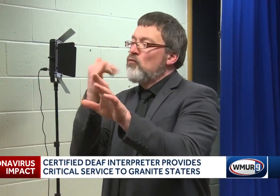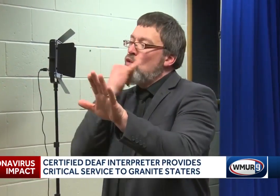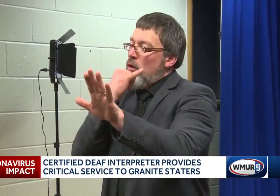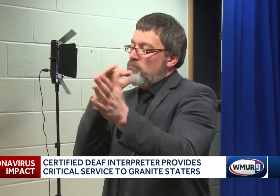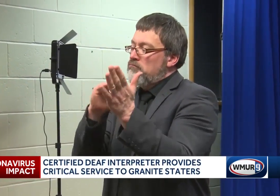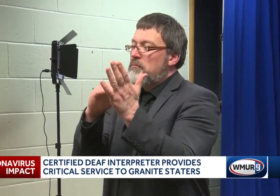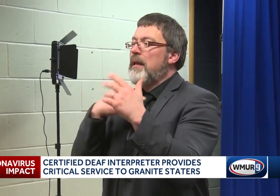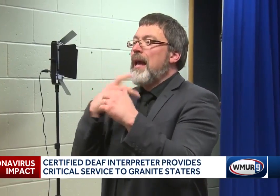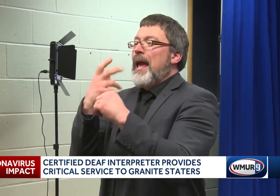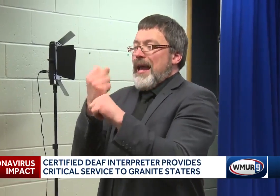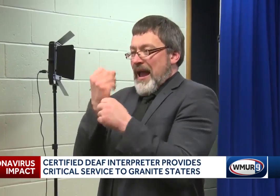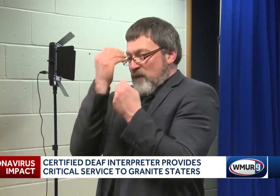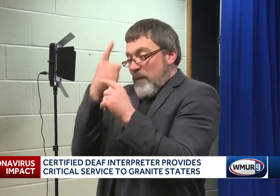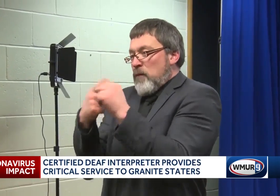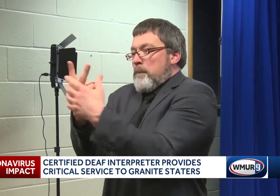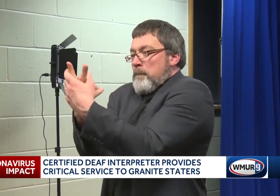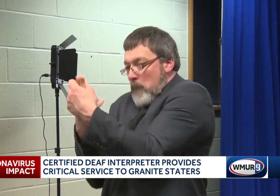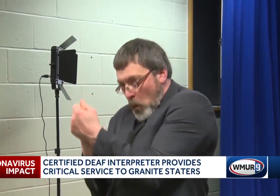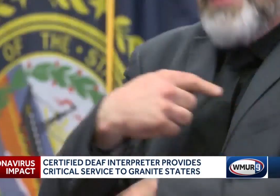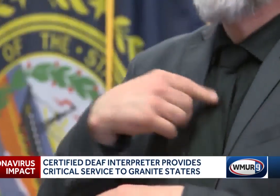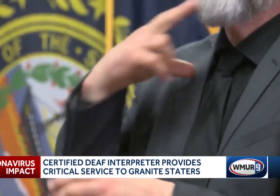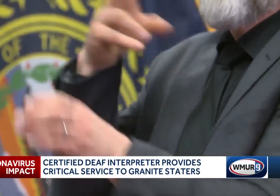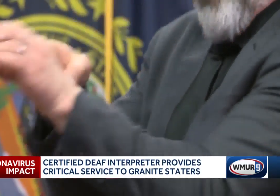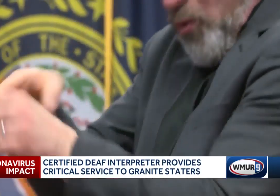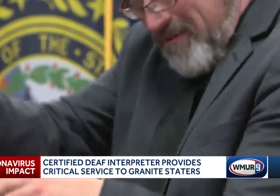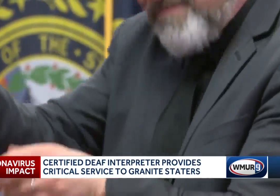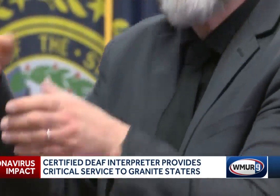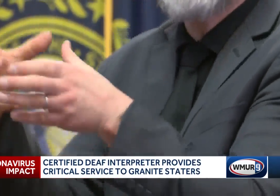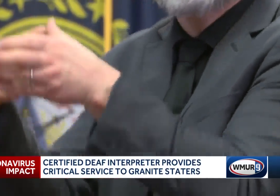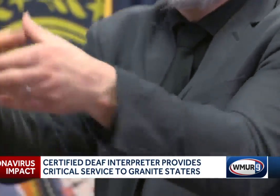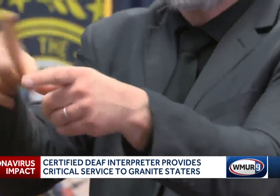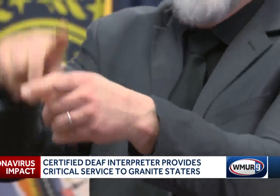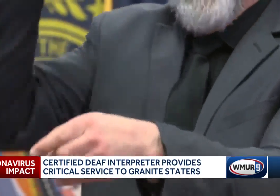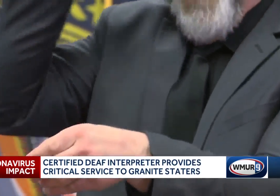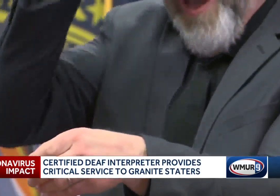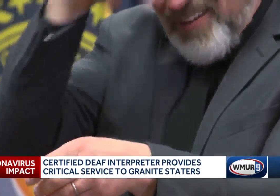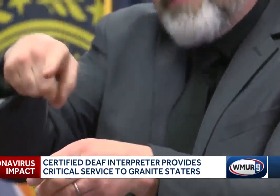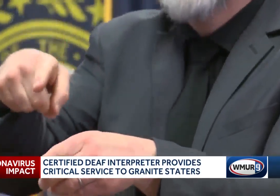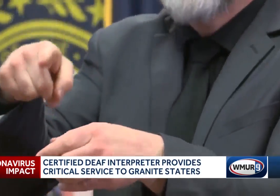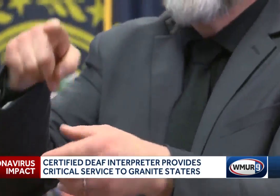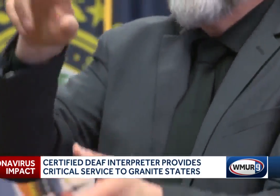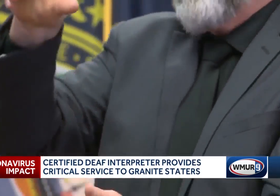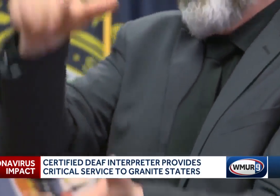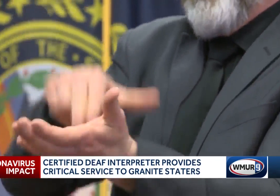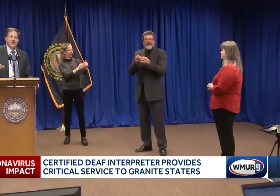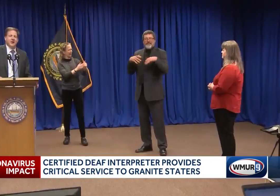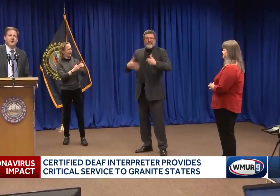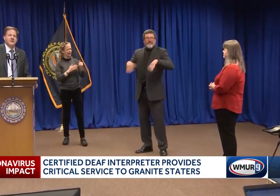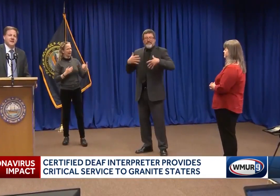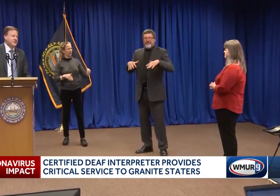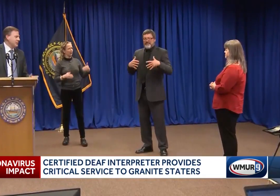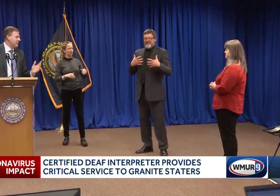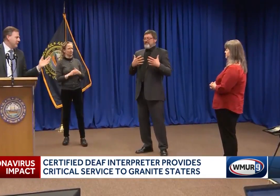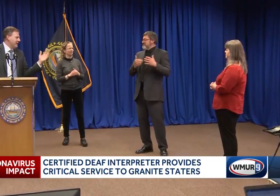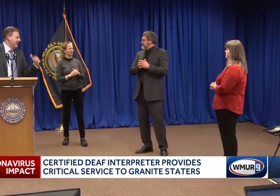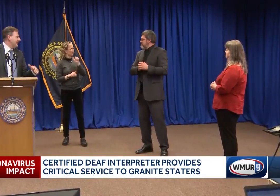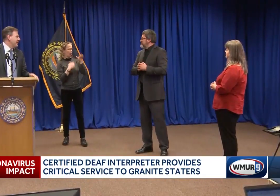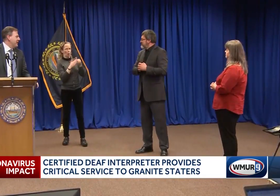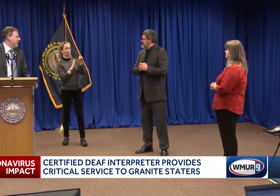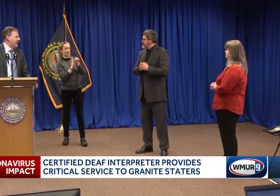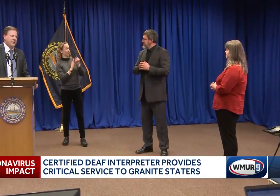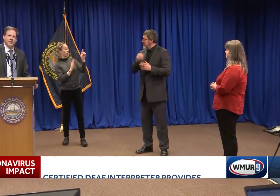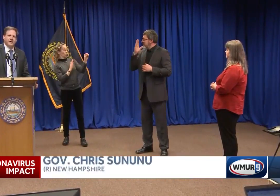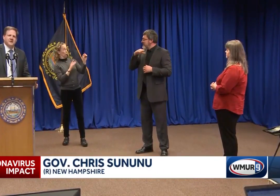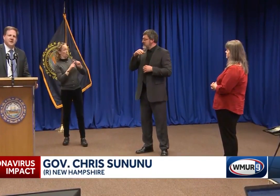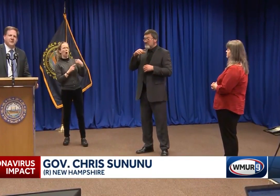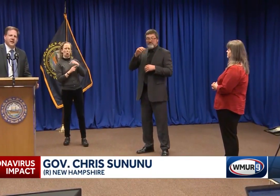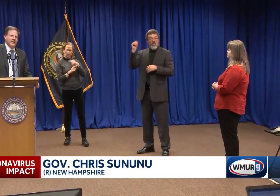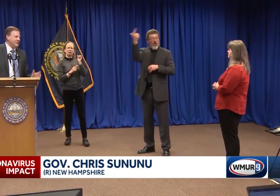<2:20 SO I'M DEAF, I'M NOT HEARING ANYTHING THAT ANYBODY IS SAYING AT THE PODIUM, SO I AM GETTING MY INFO FROM ONE OR THE OTHER OF THE TEAM INTERPRETERS THAT